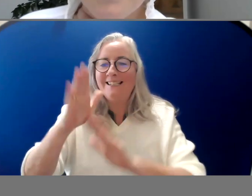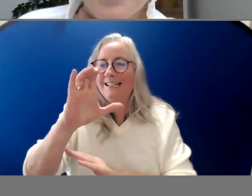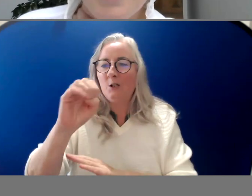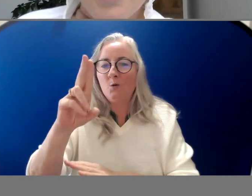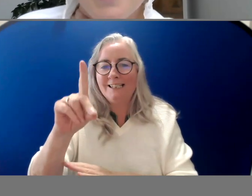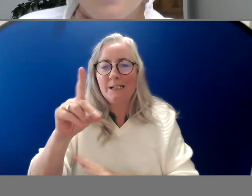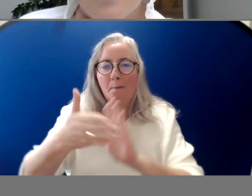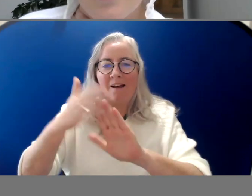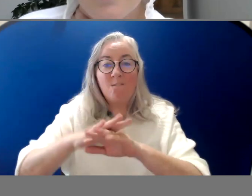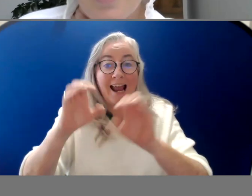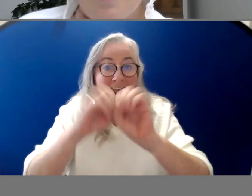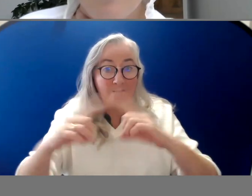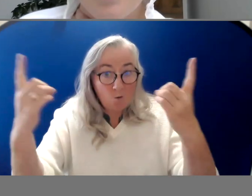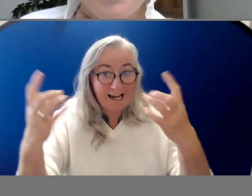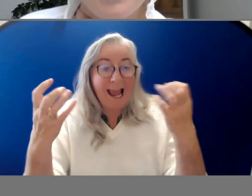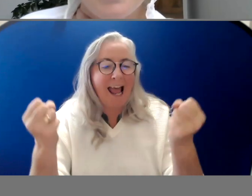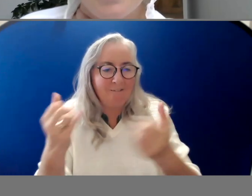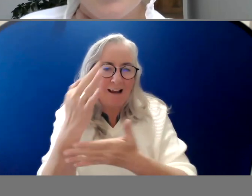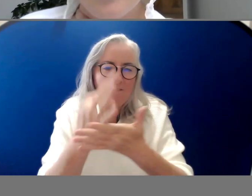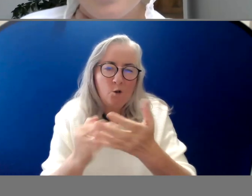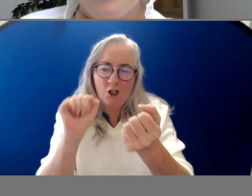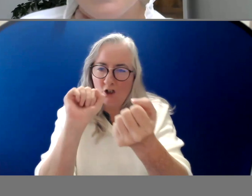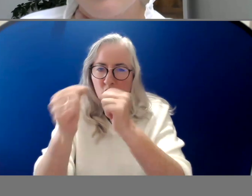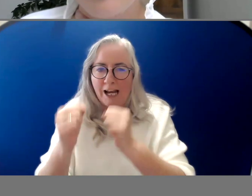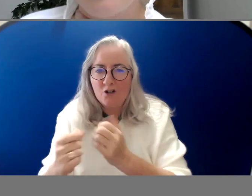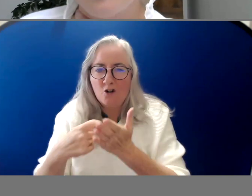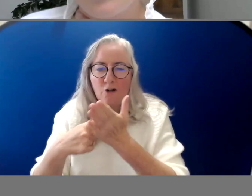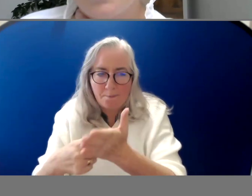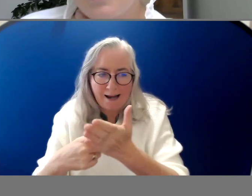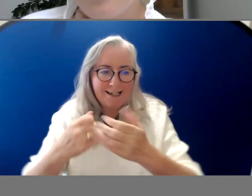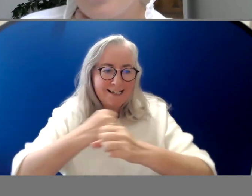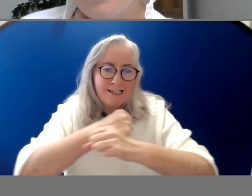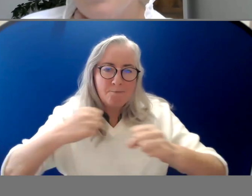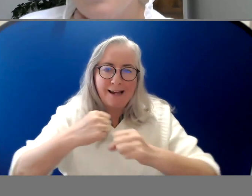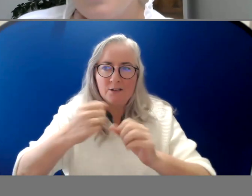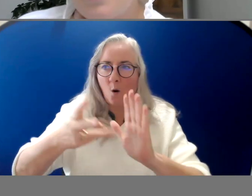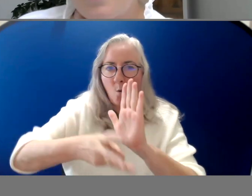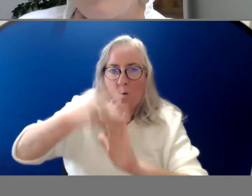a couple of changes or recommendations here so greater spacing from the wall to the handrail